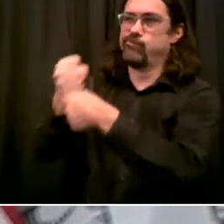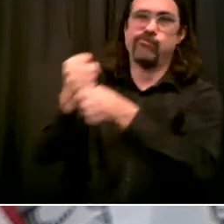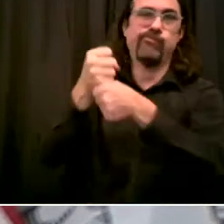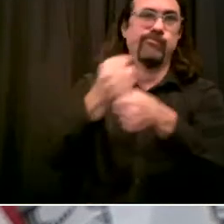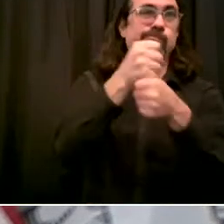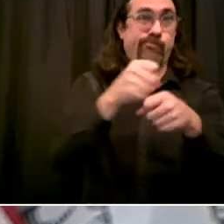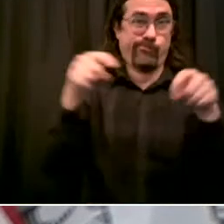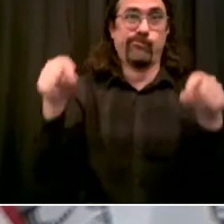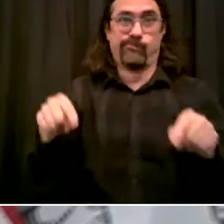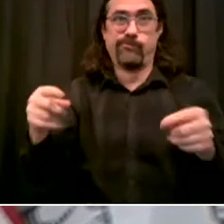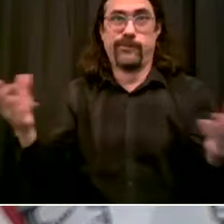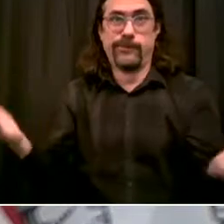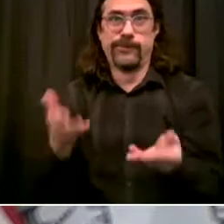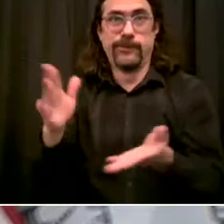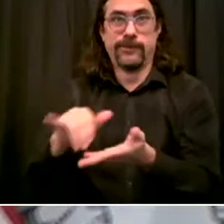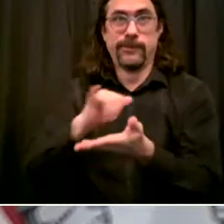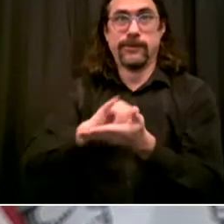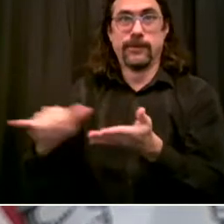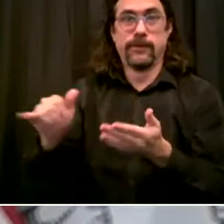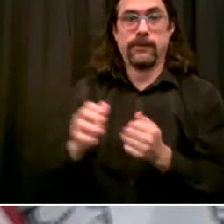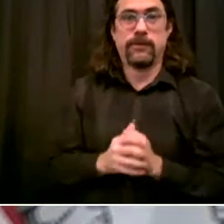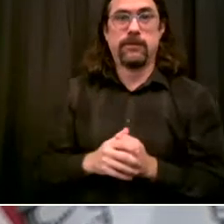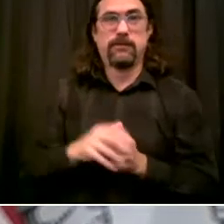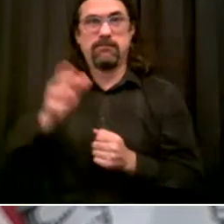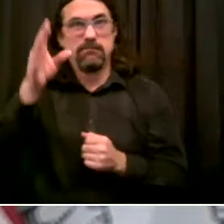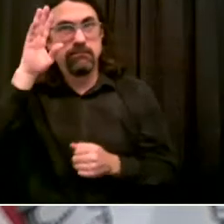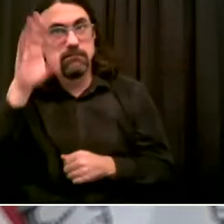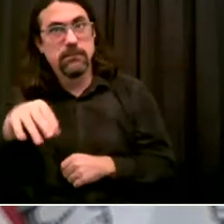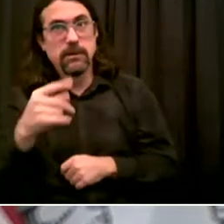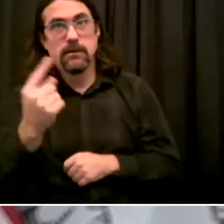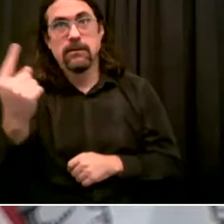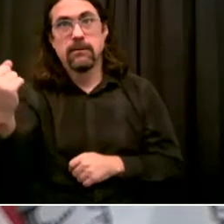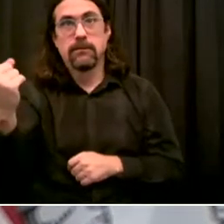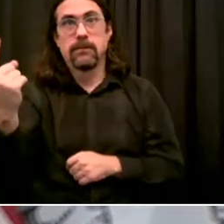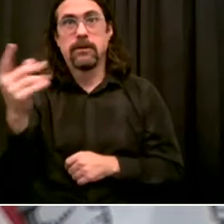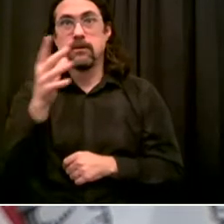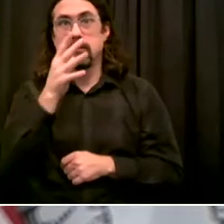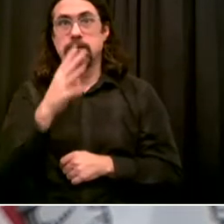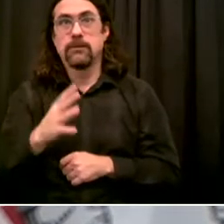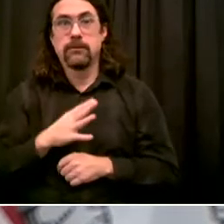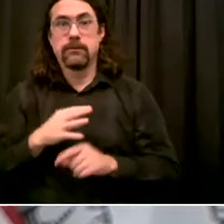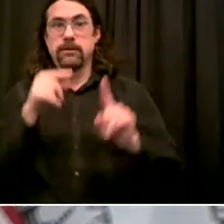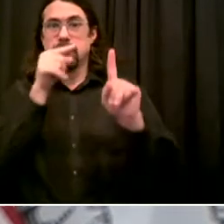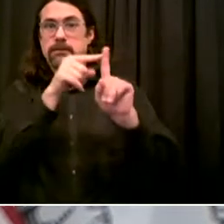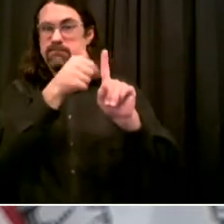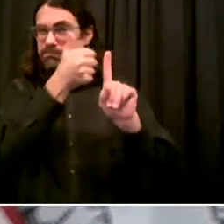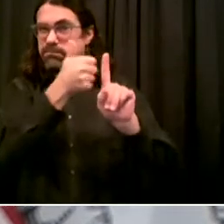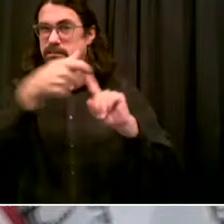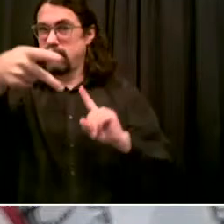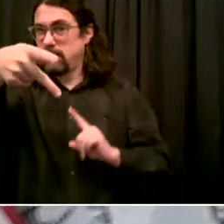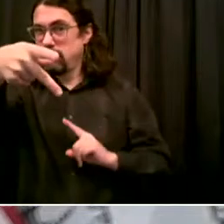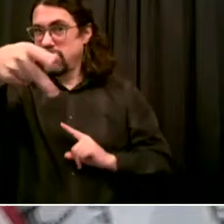FACE OF A COP. I AM WOWONDERRED WONDERING HOW WORRIED YOU ARE ABOUT OUTSIDE